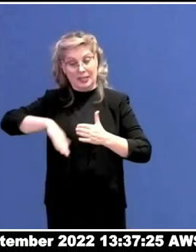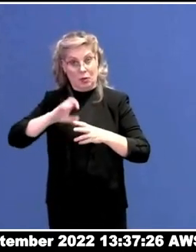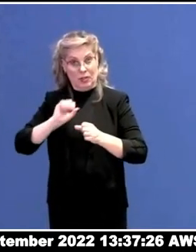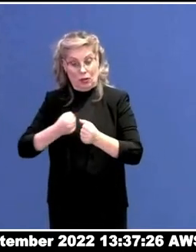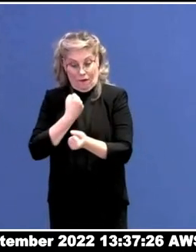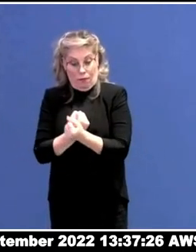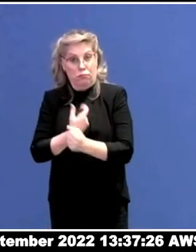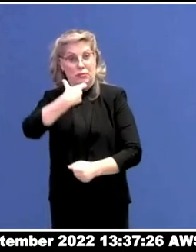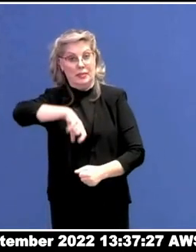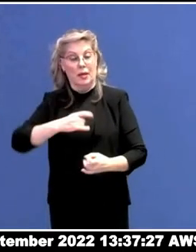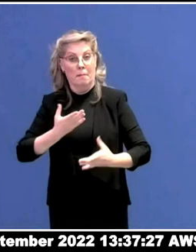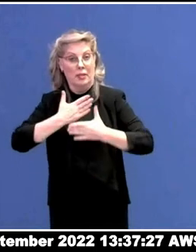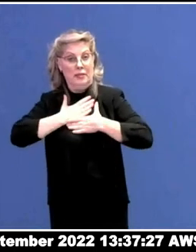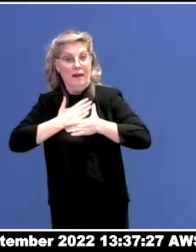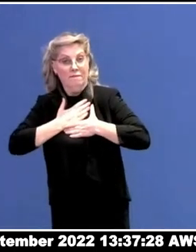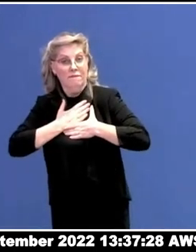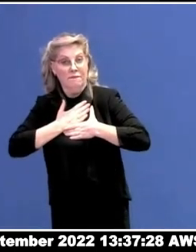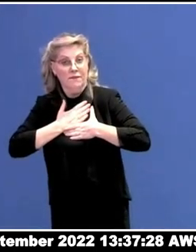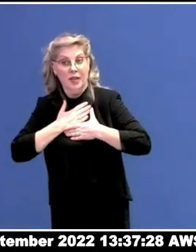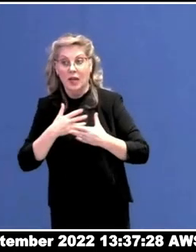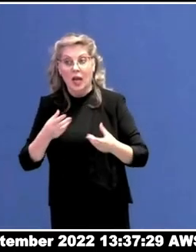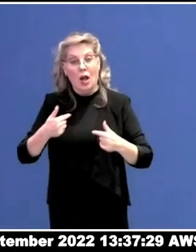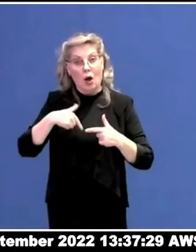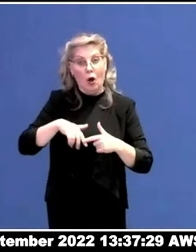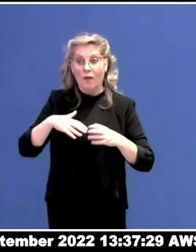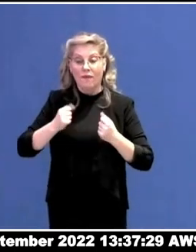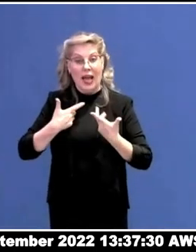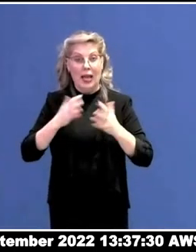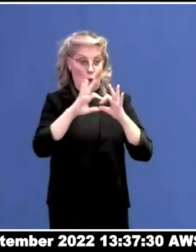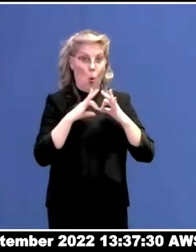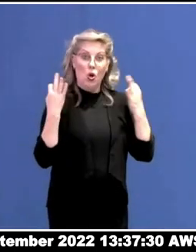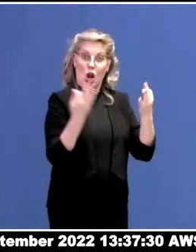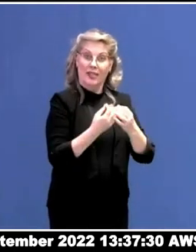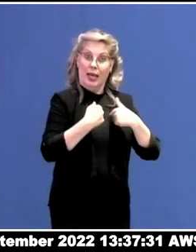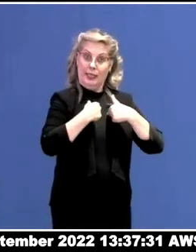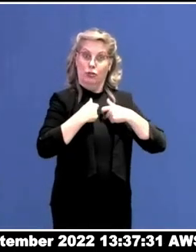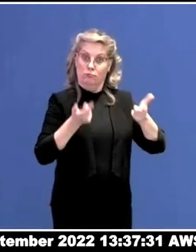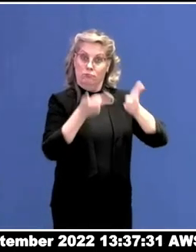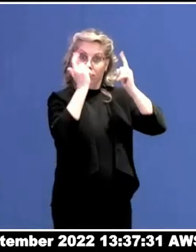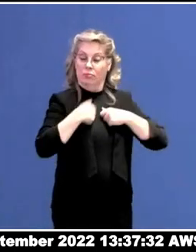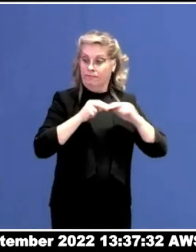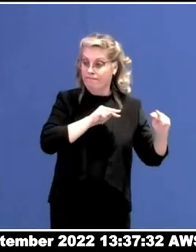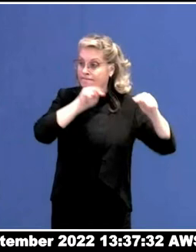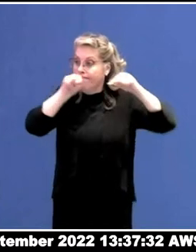years, way back when in the 70s, those external organisations were coming into the